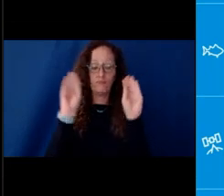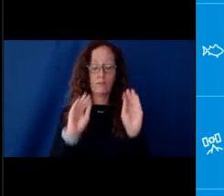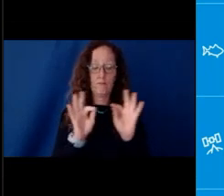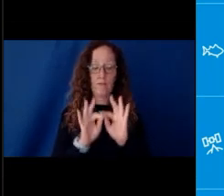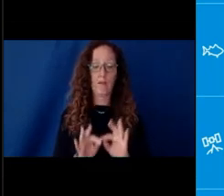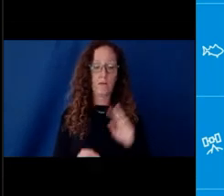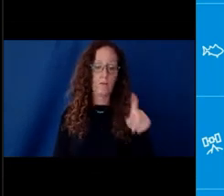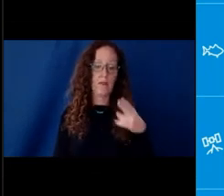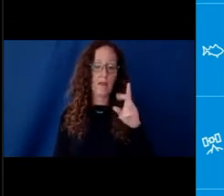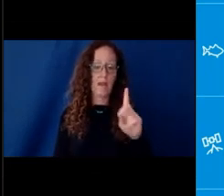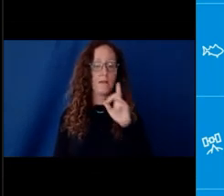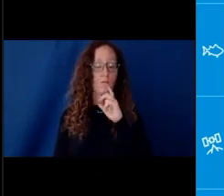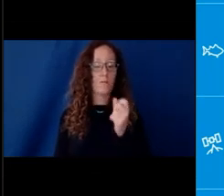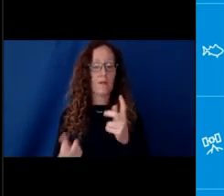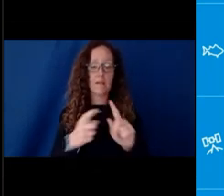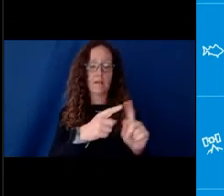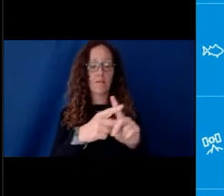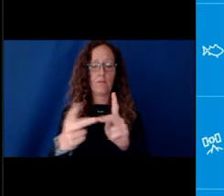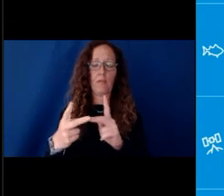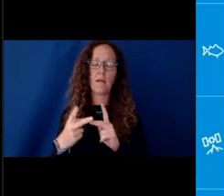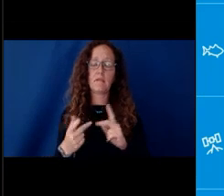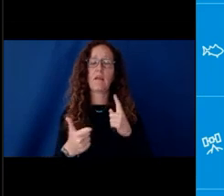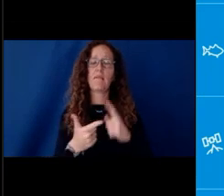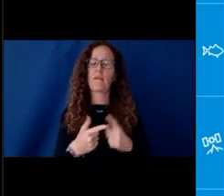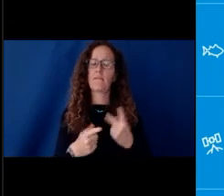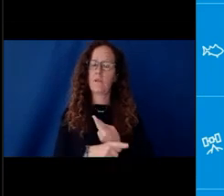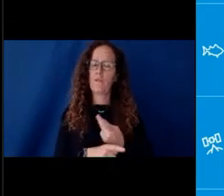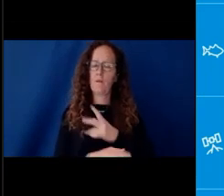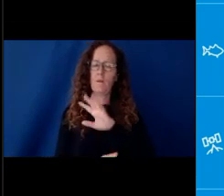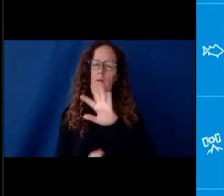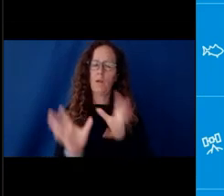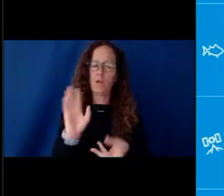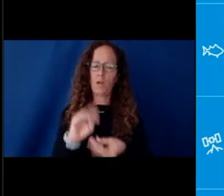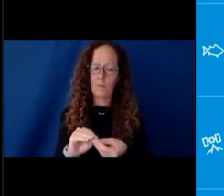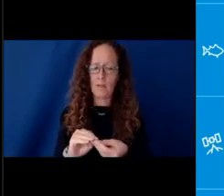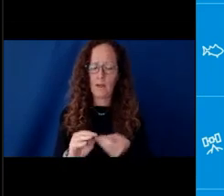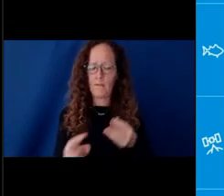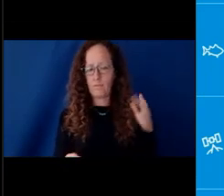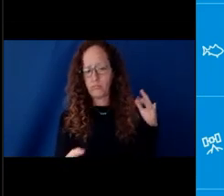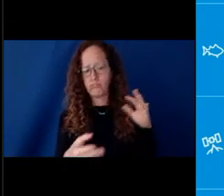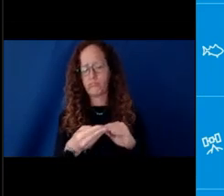we could determine cumulative mortality impacts associated with a typical summertime temperature